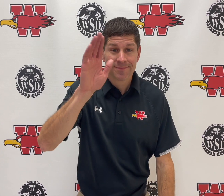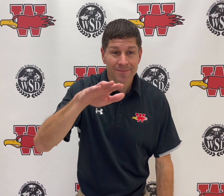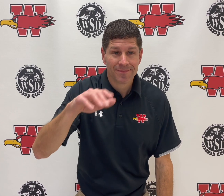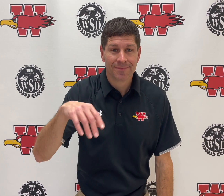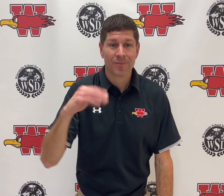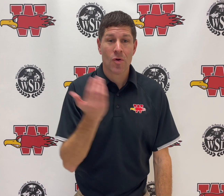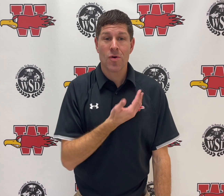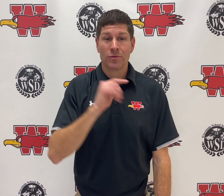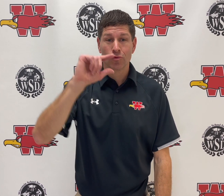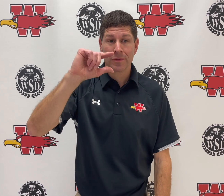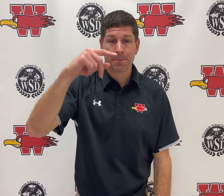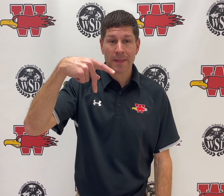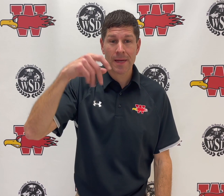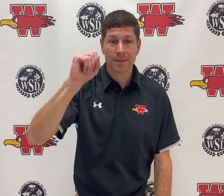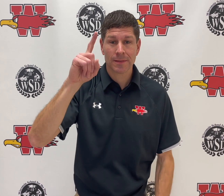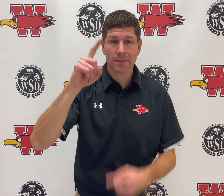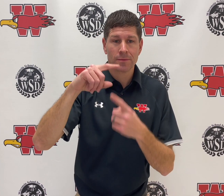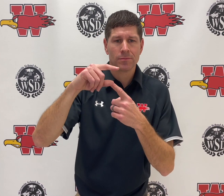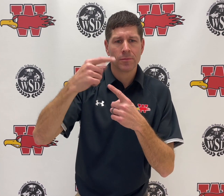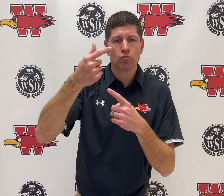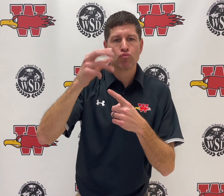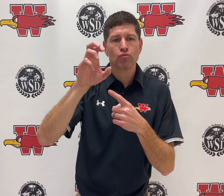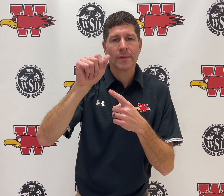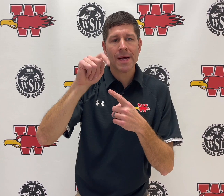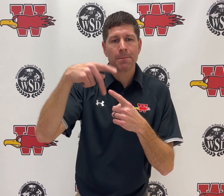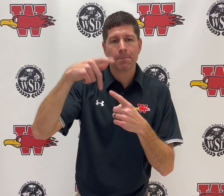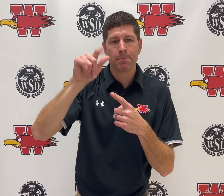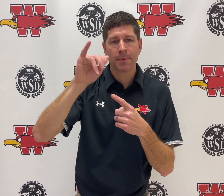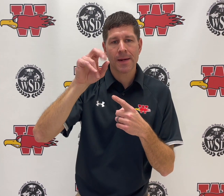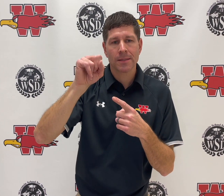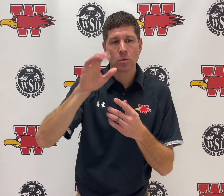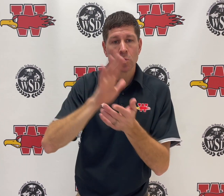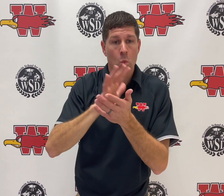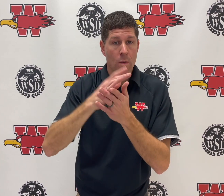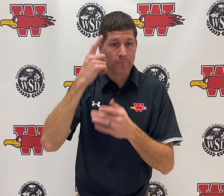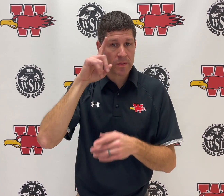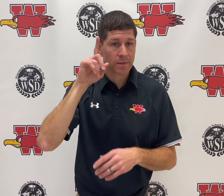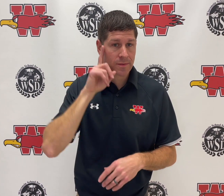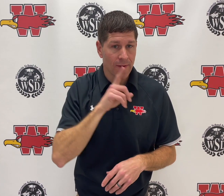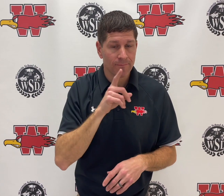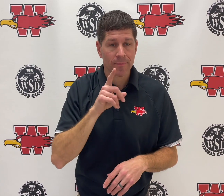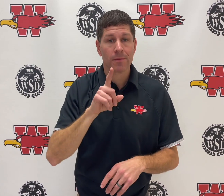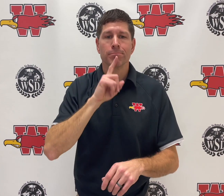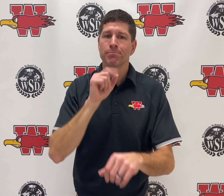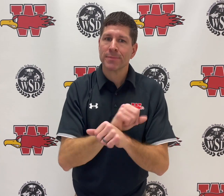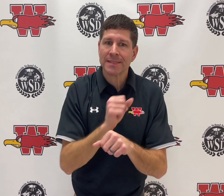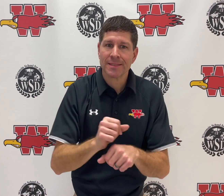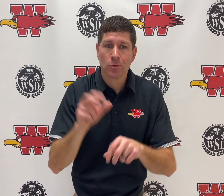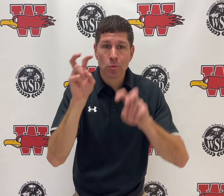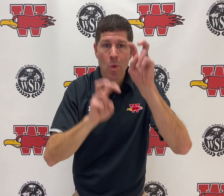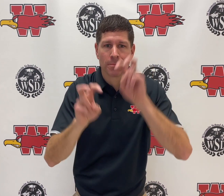Hey, also GPSD, which is the Great Plains Schools for the Deaf, actually made the